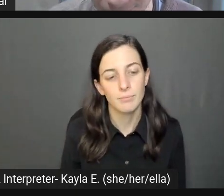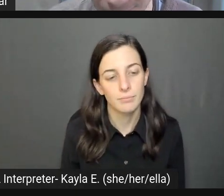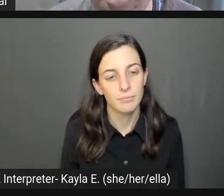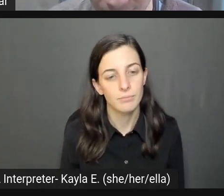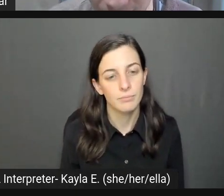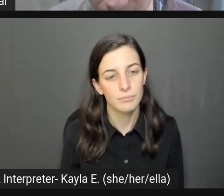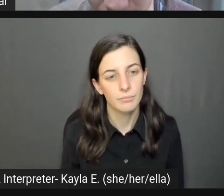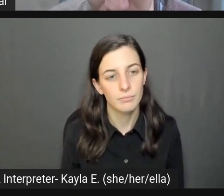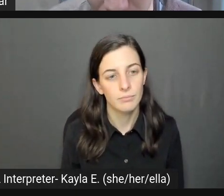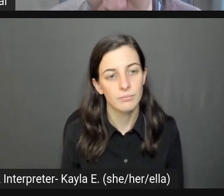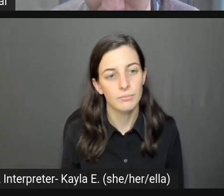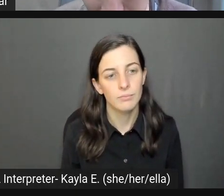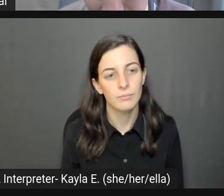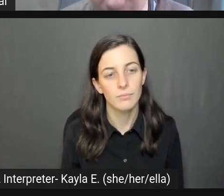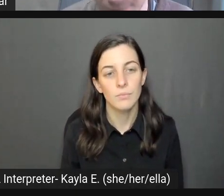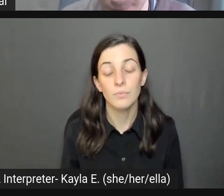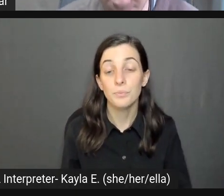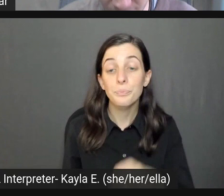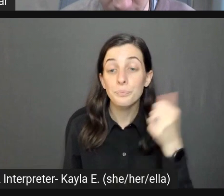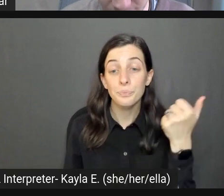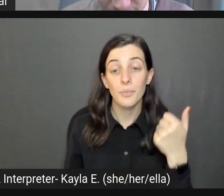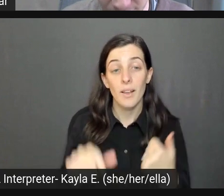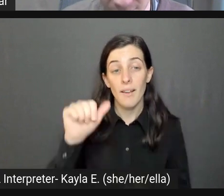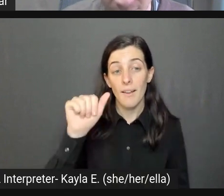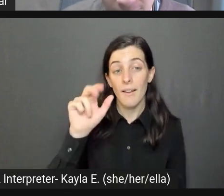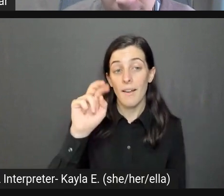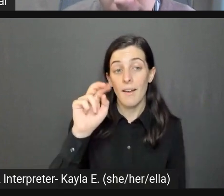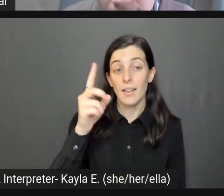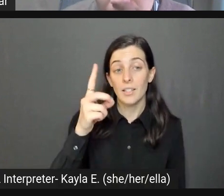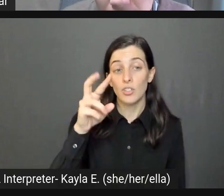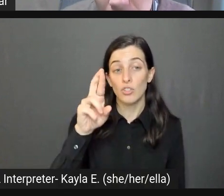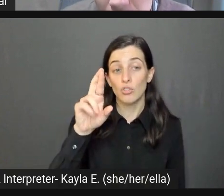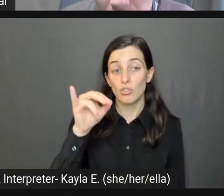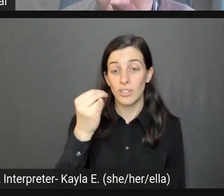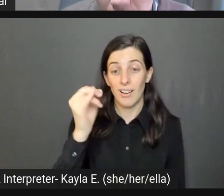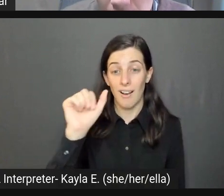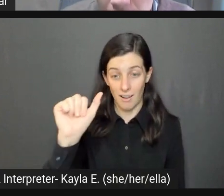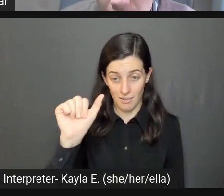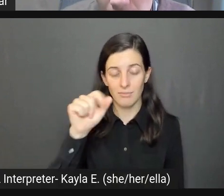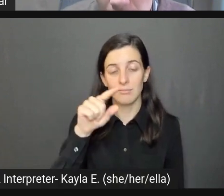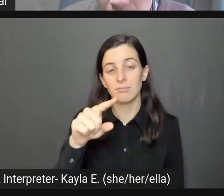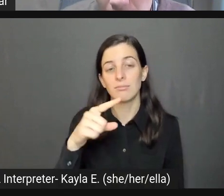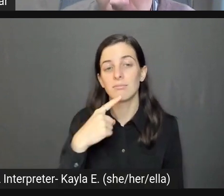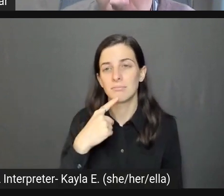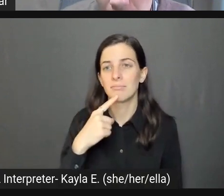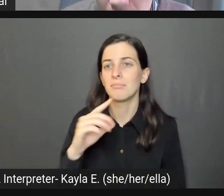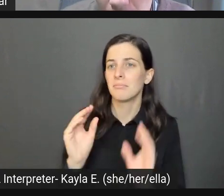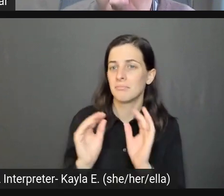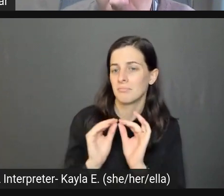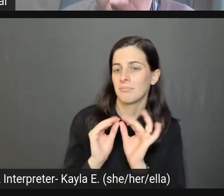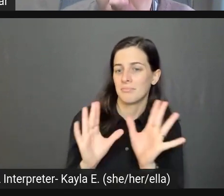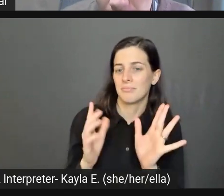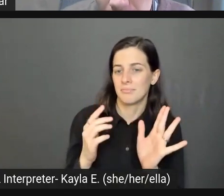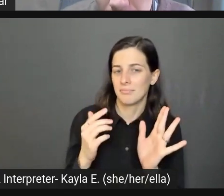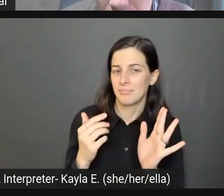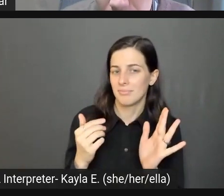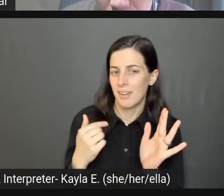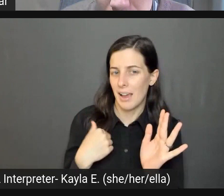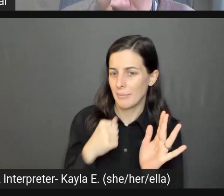I can only add to that. I'm obviously not providing that service as a service.